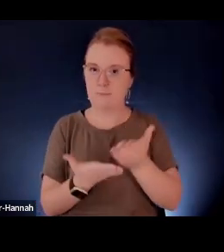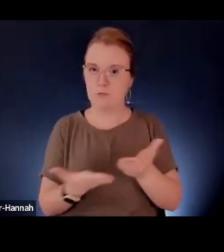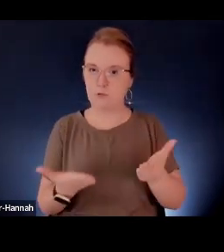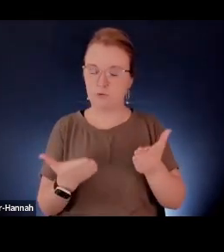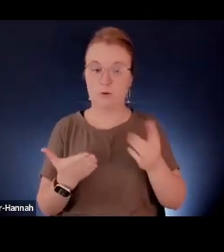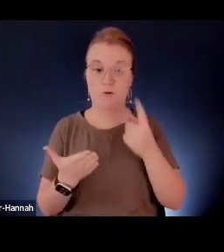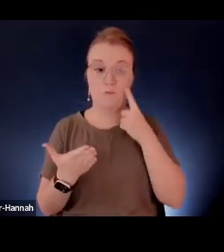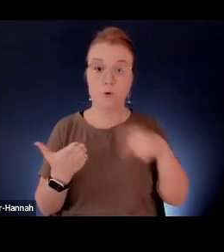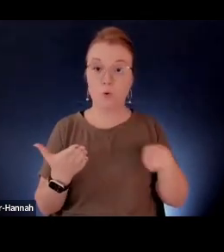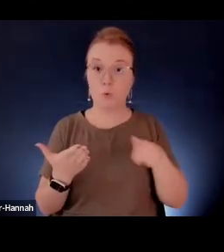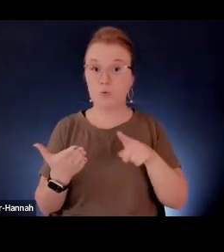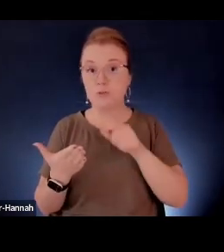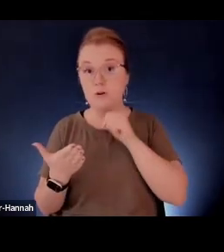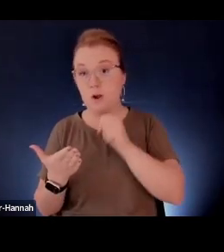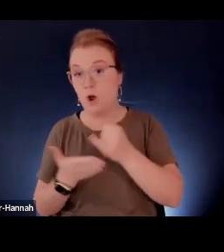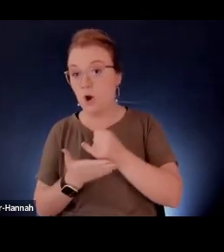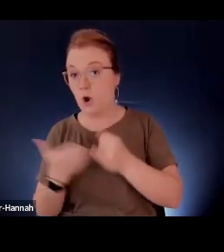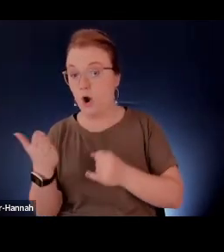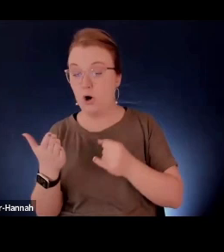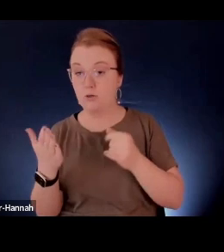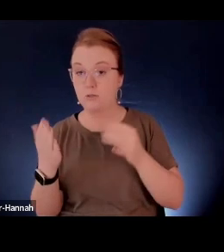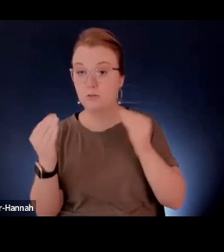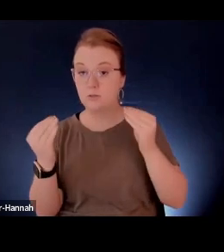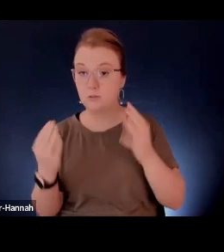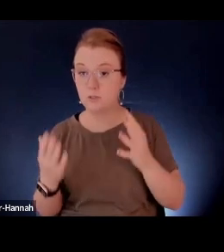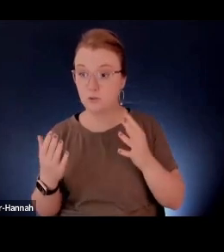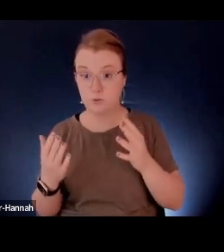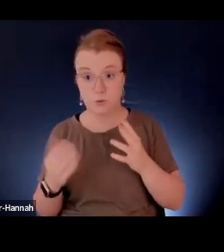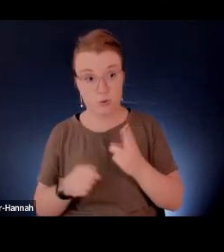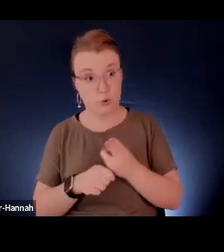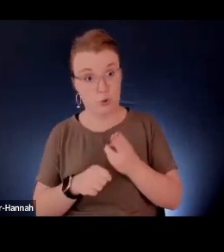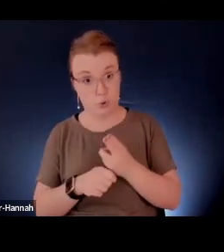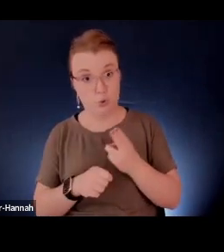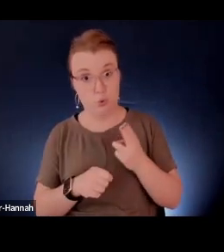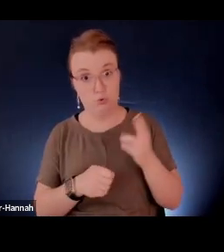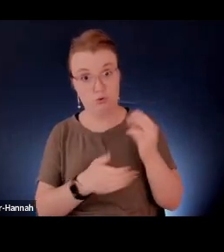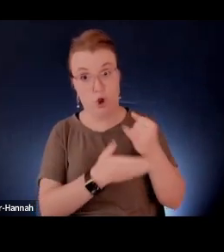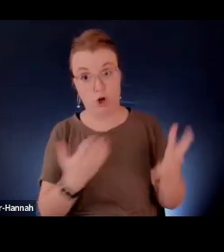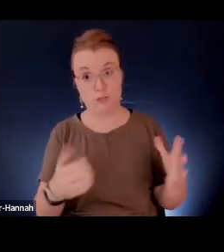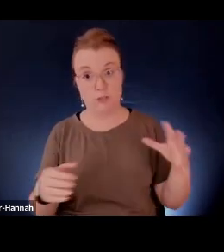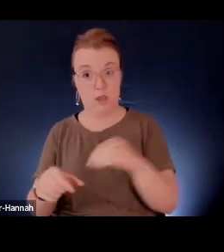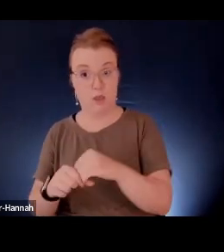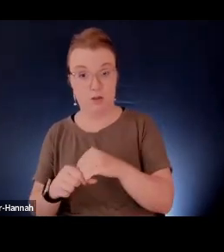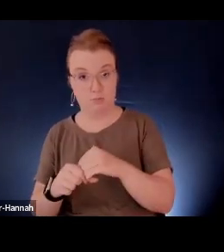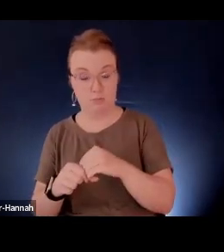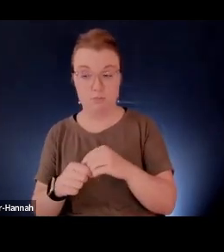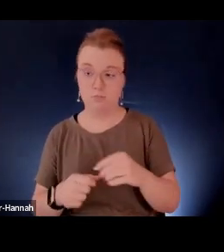Do any of these techniques use the arts? Please feel free to put something in the chat.